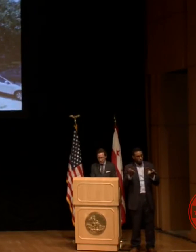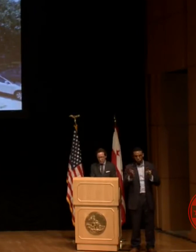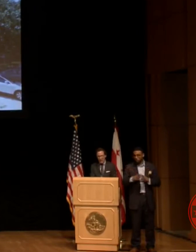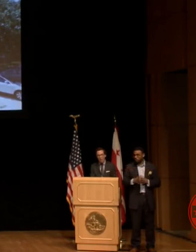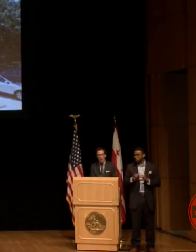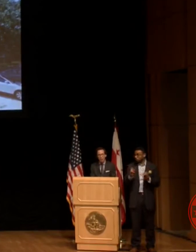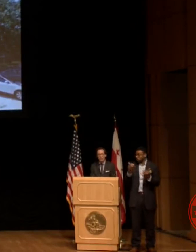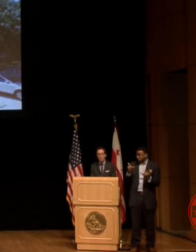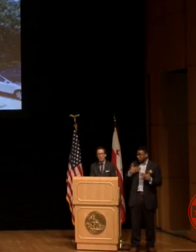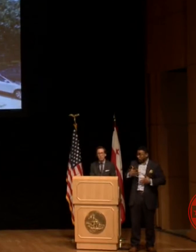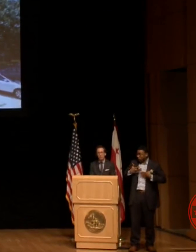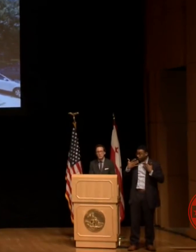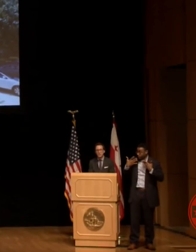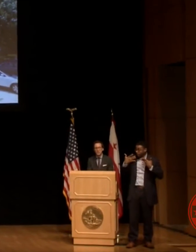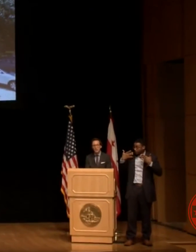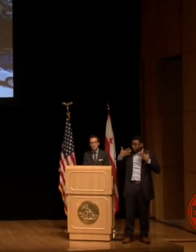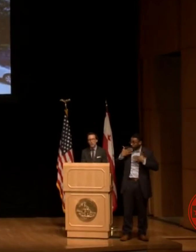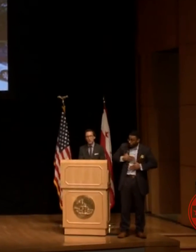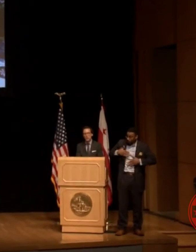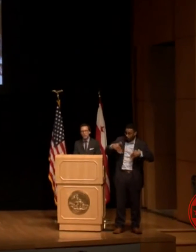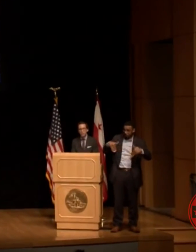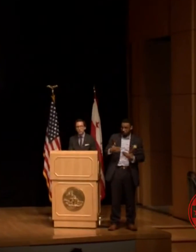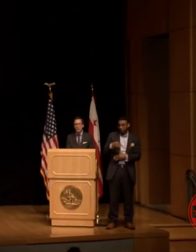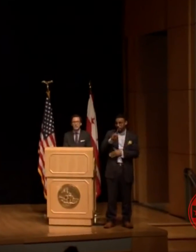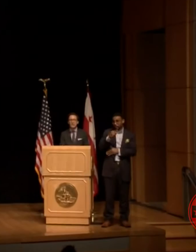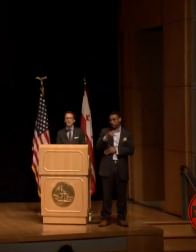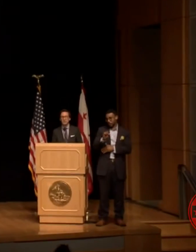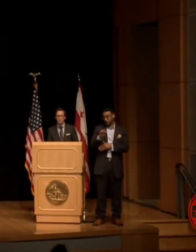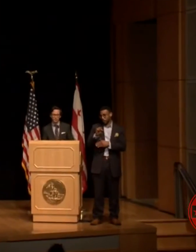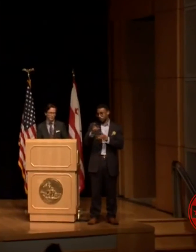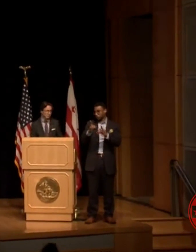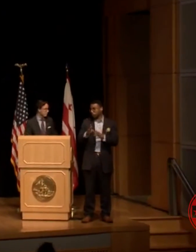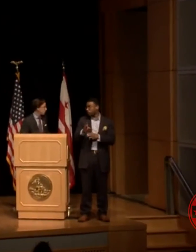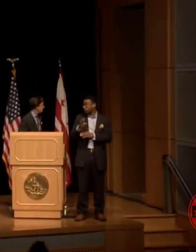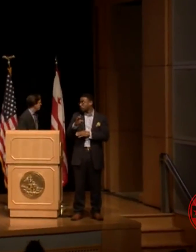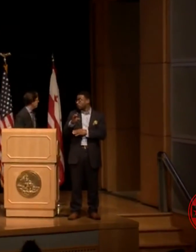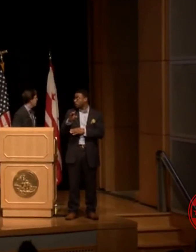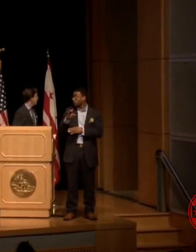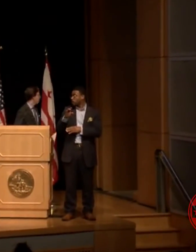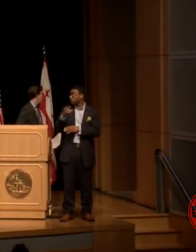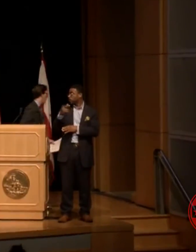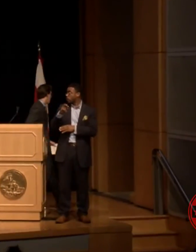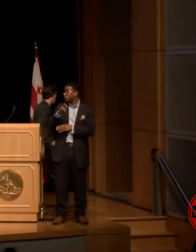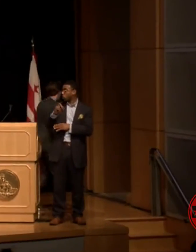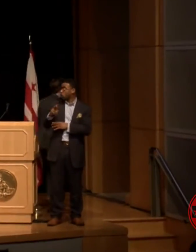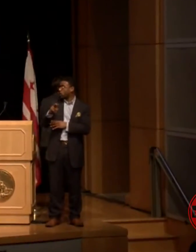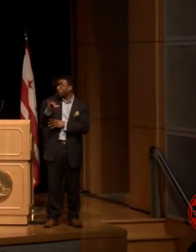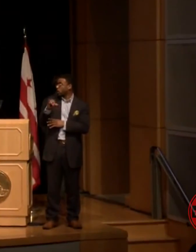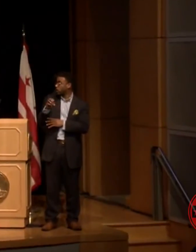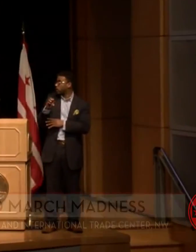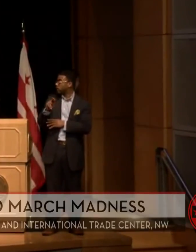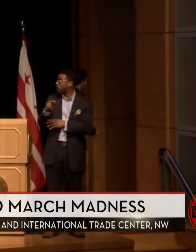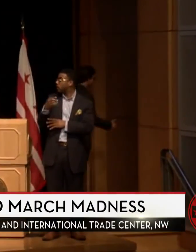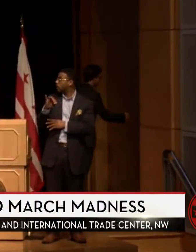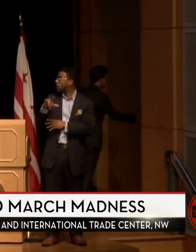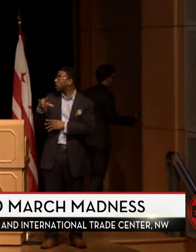SO IT IS NOW MY PLEASURE TO INTRODUCE DGS DIRECTOR GREER JOHNSON GILLIS.